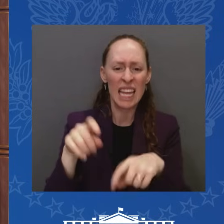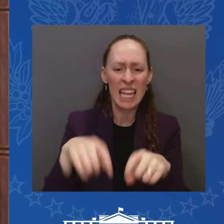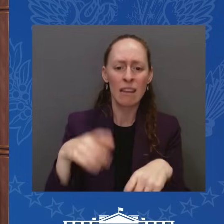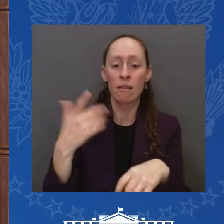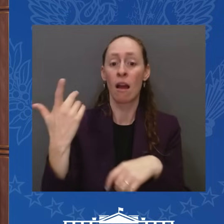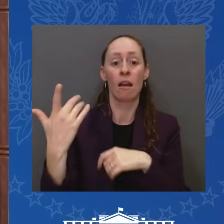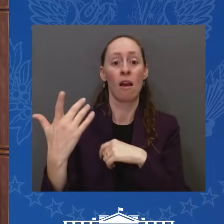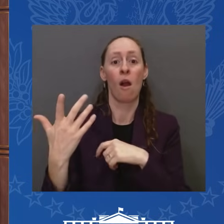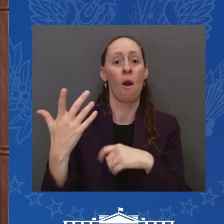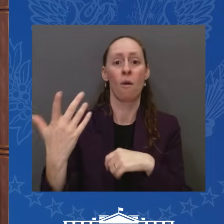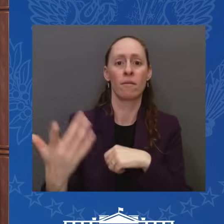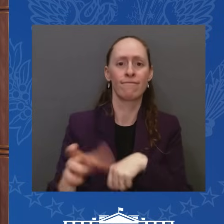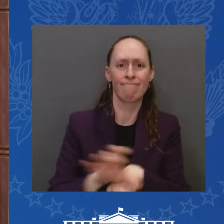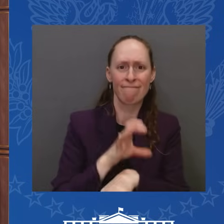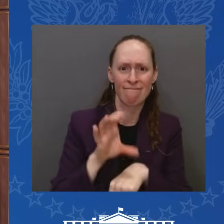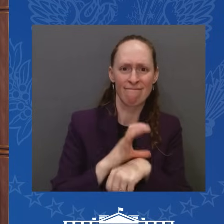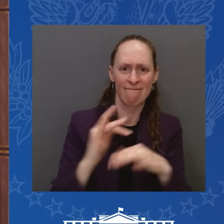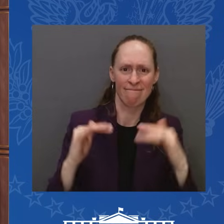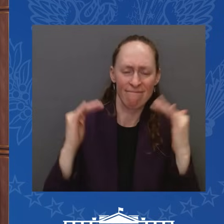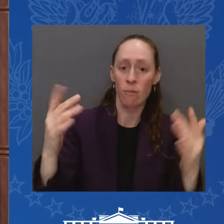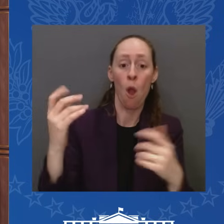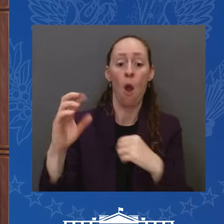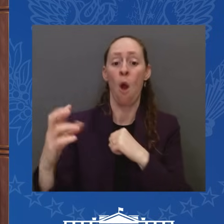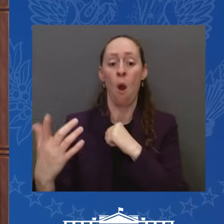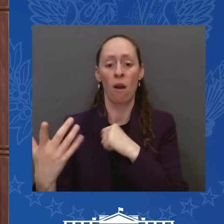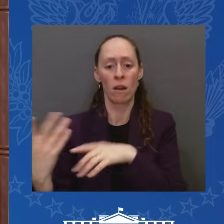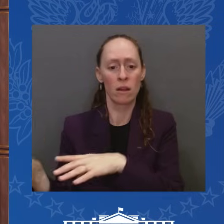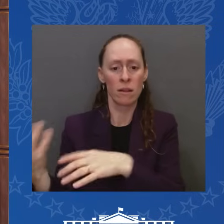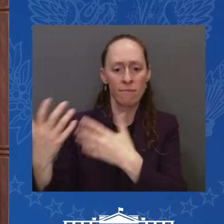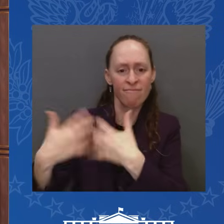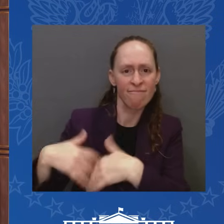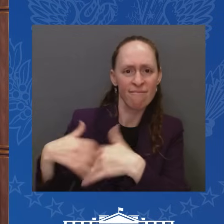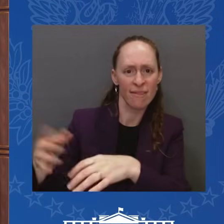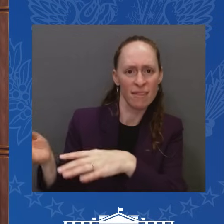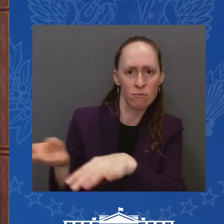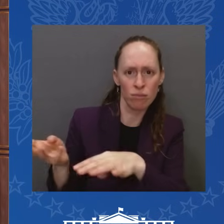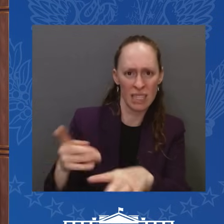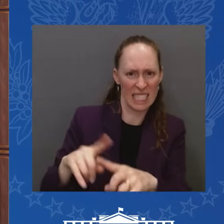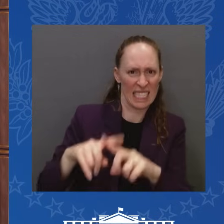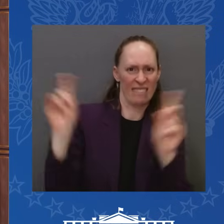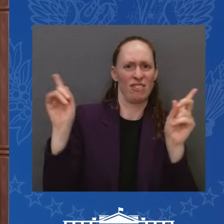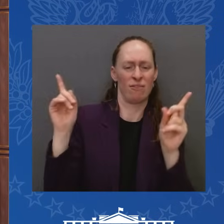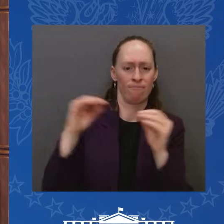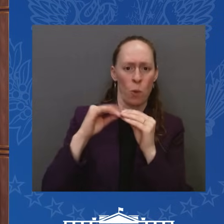These hubs all around the country will bring together private industry, higher education, state